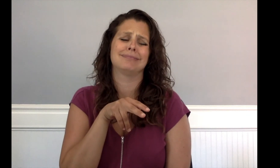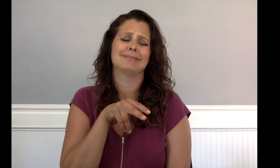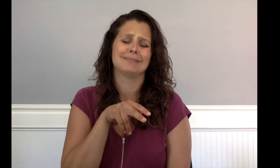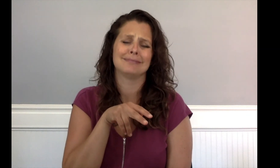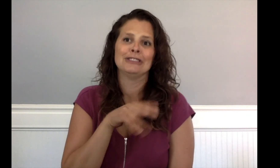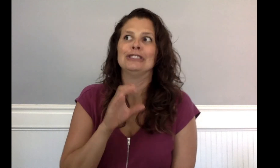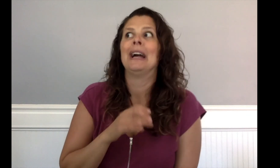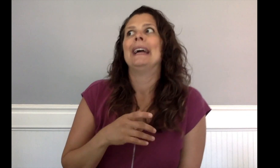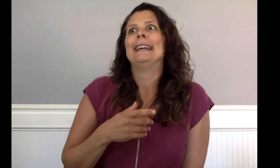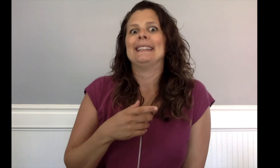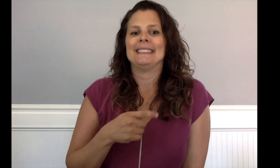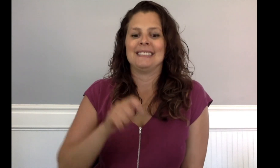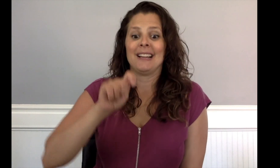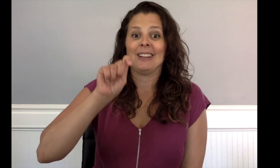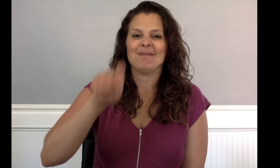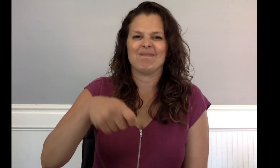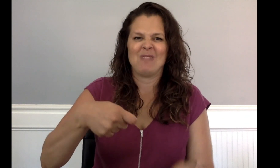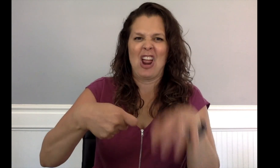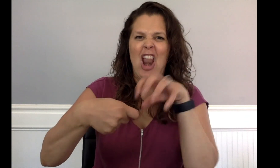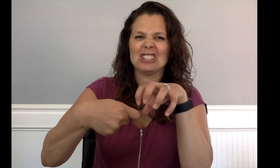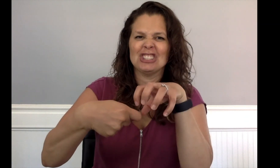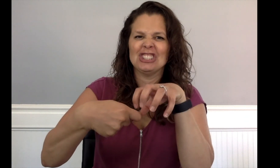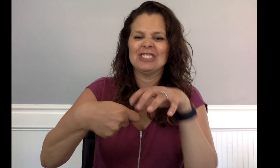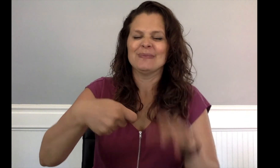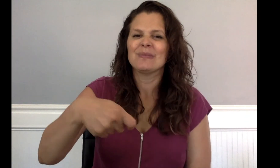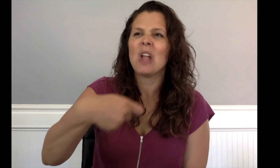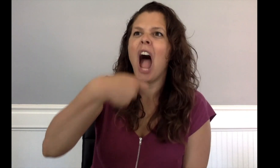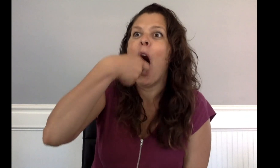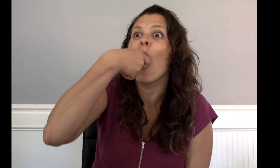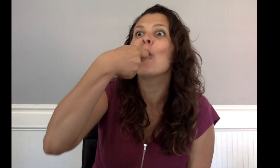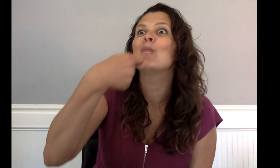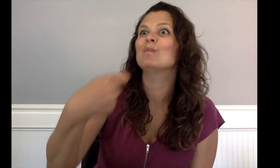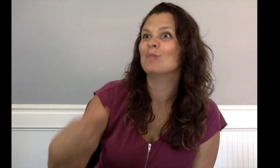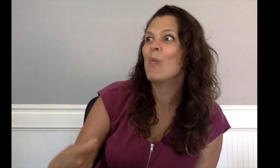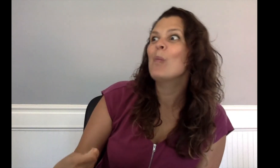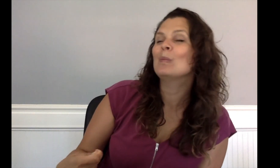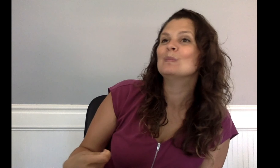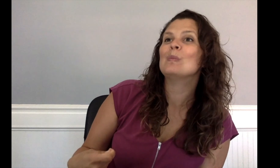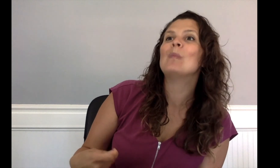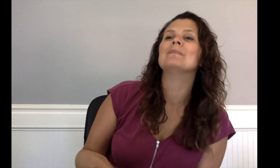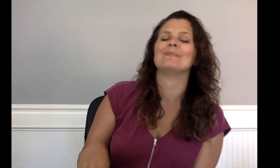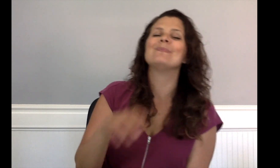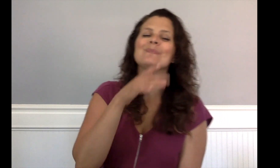Mrs. Castle snorted. Charlie took a much bigger bite.